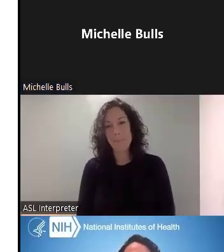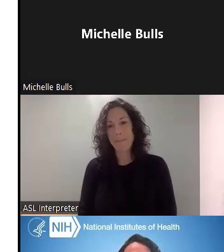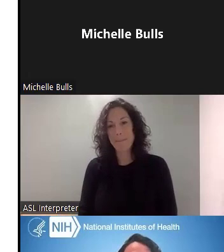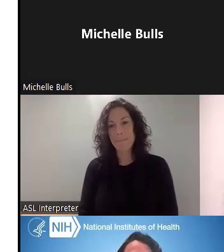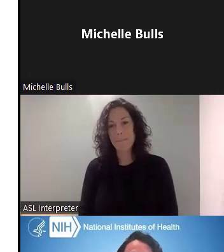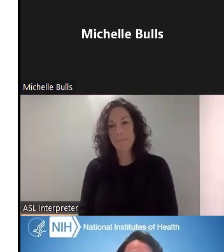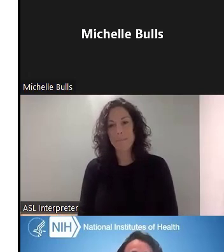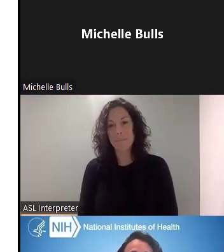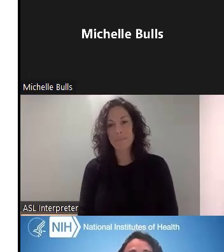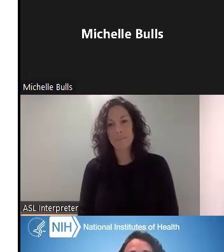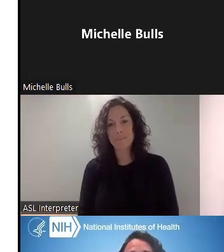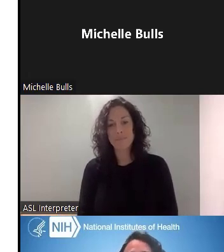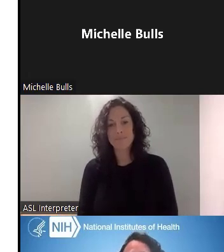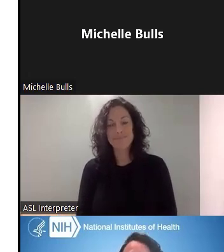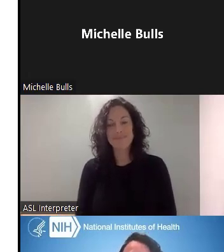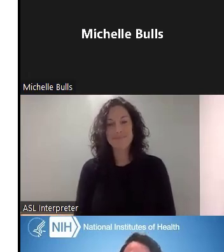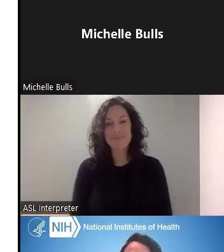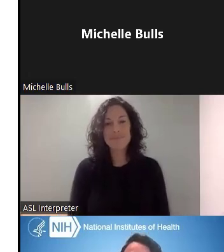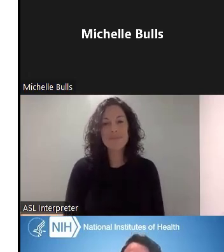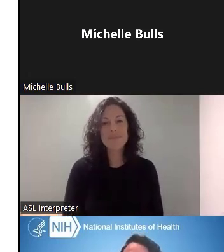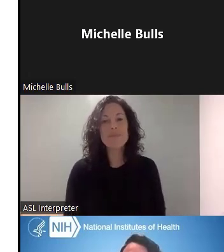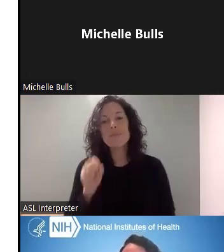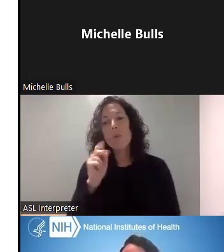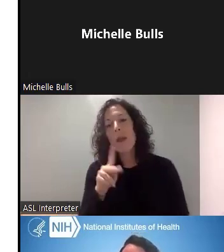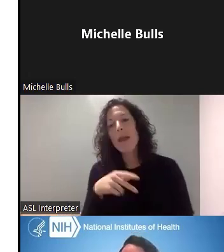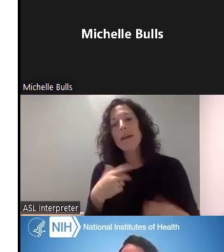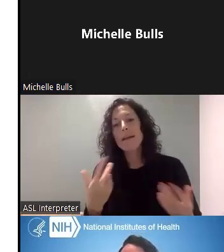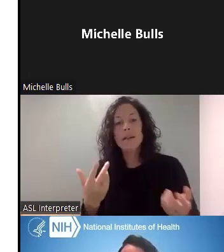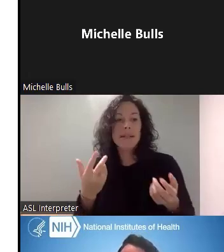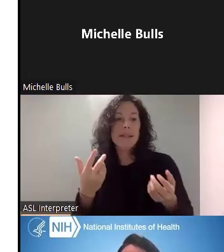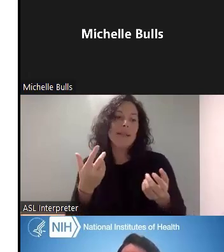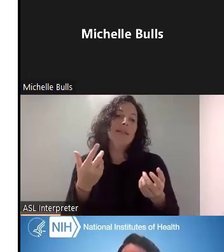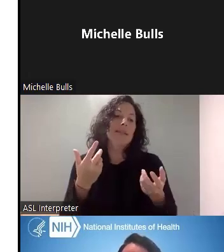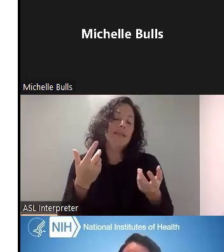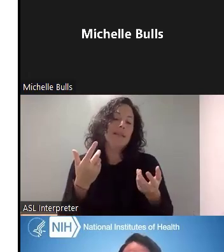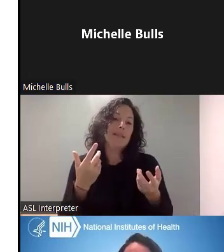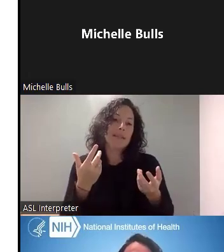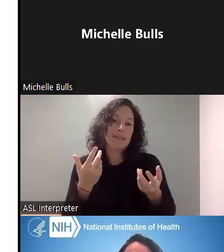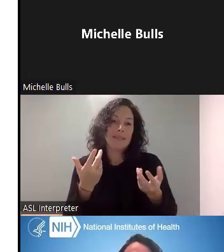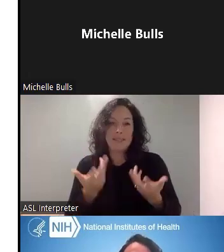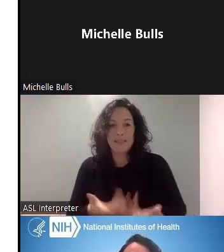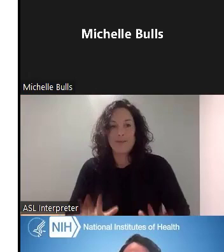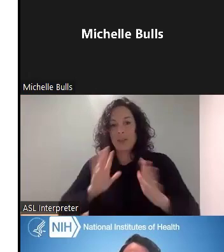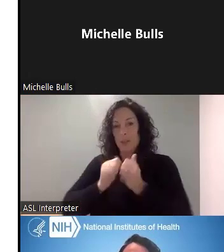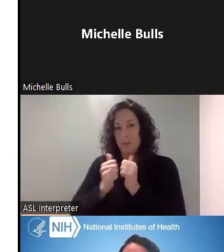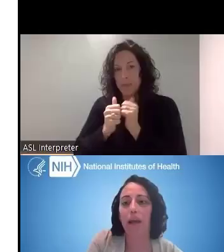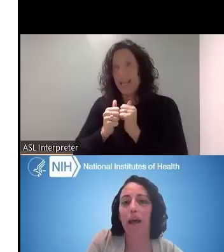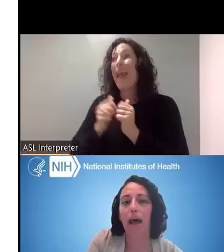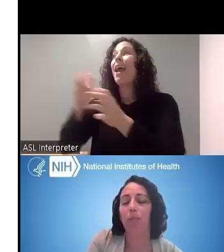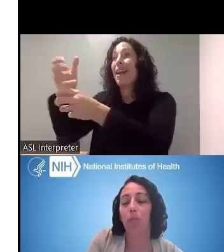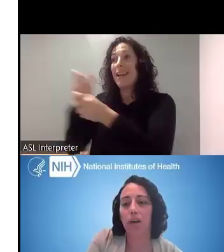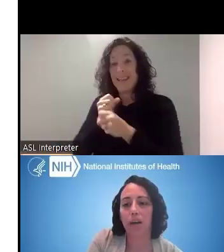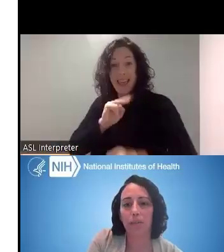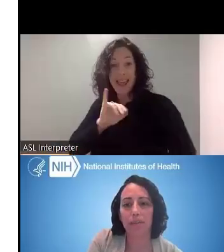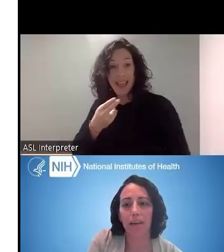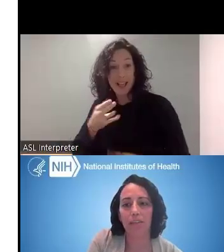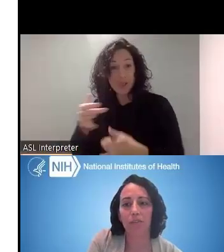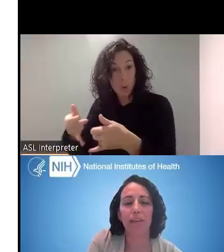Kristin Ta: Great. So once you actually successfully completed and received your NIH award, what comes next, right?